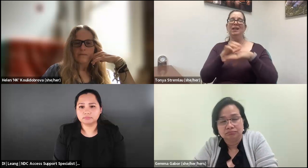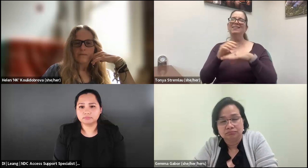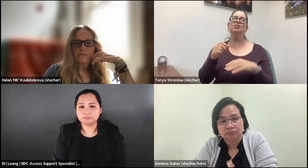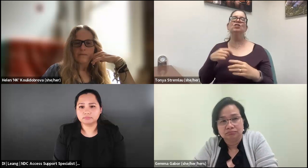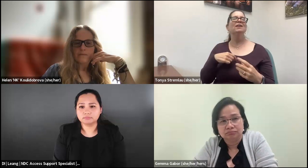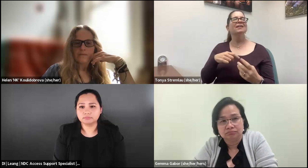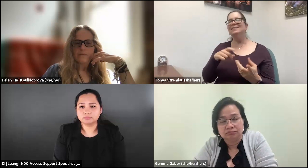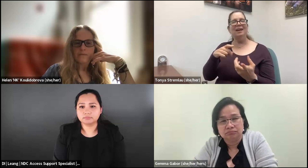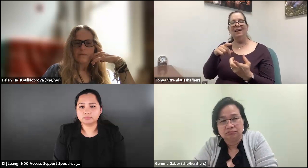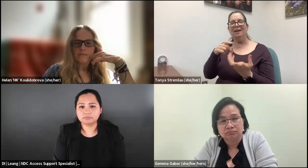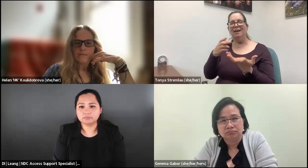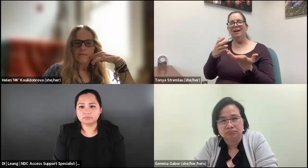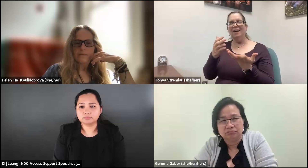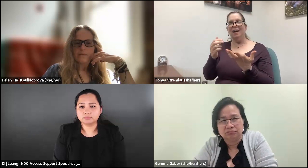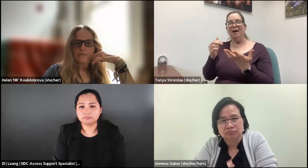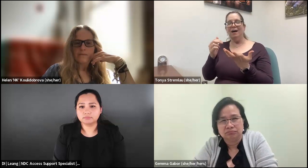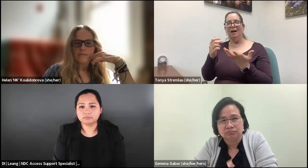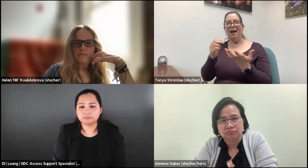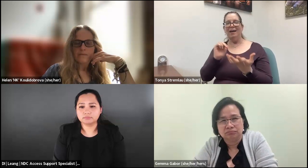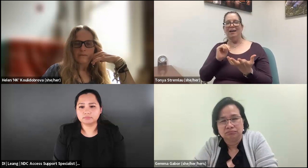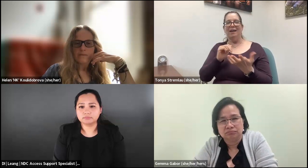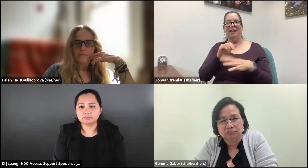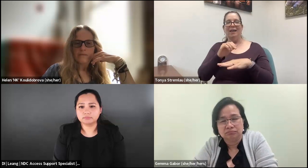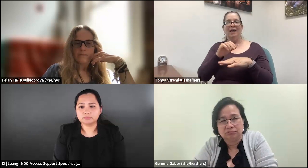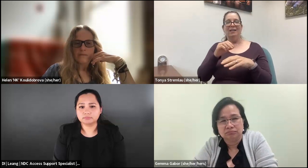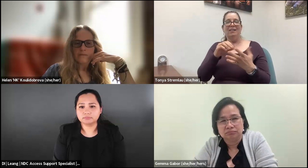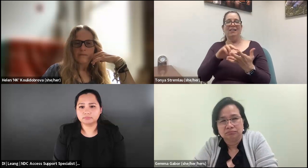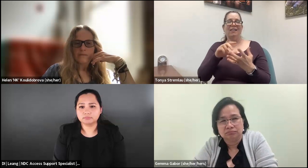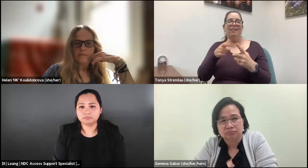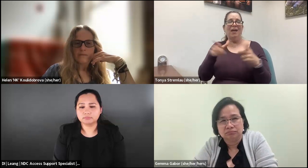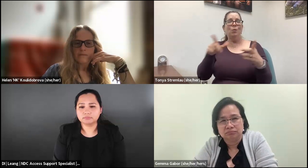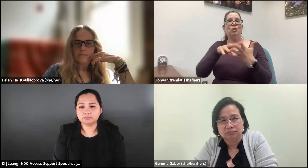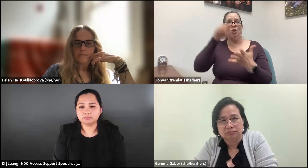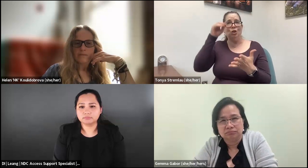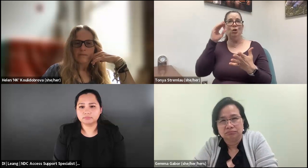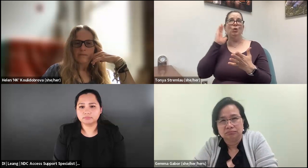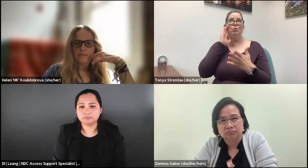but it's kind of my goal and allow the interpreter to catch up with the thought here.